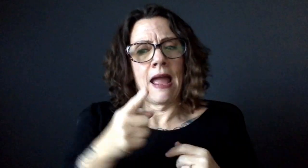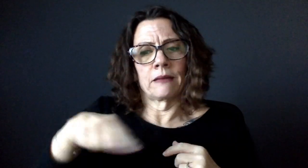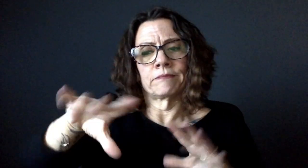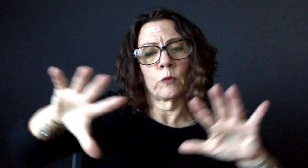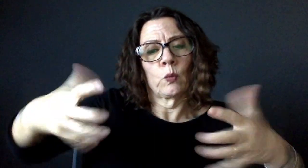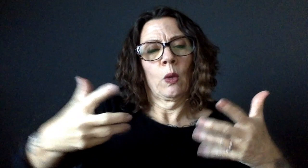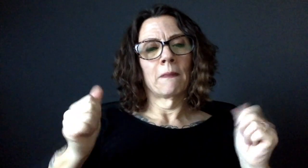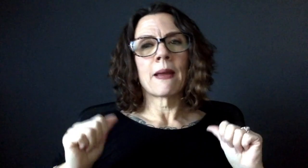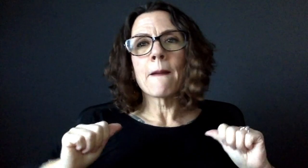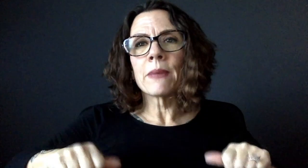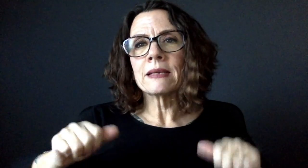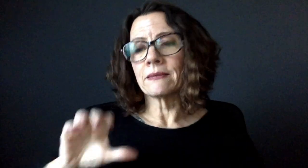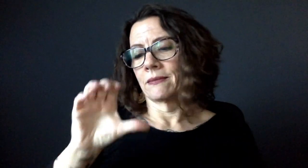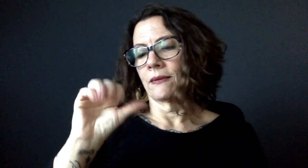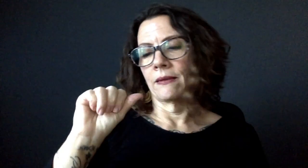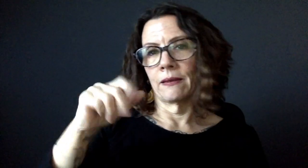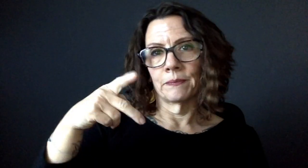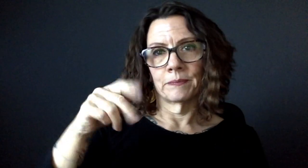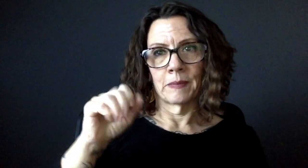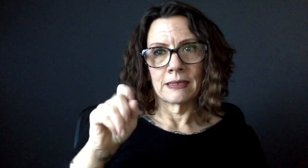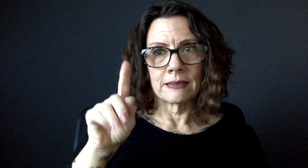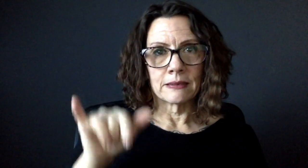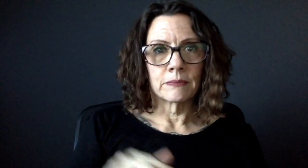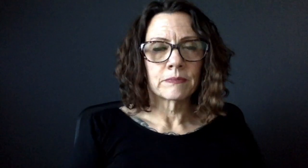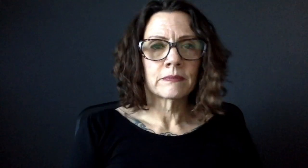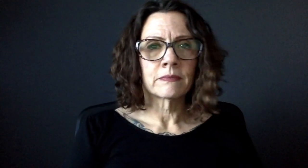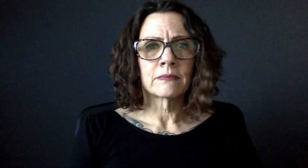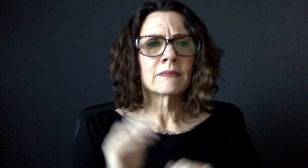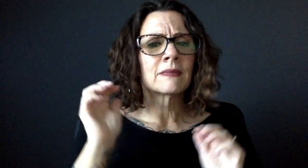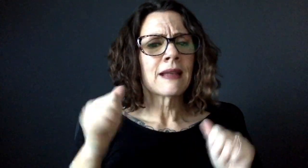and the capacity of the group.